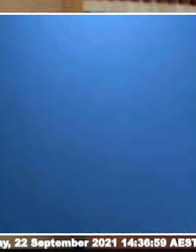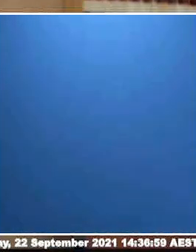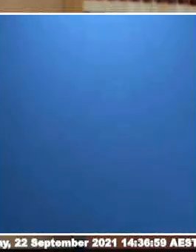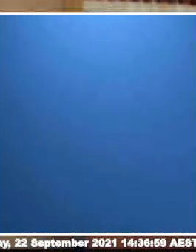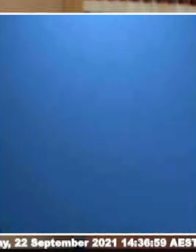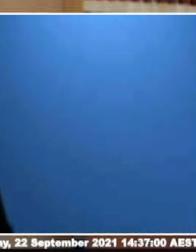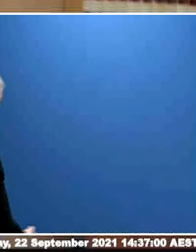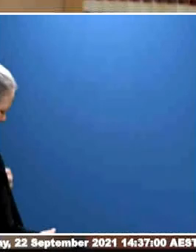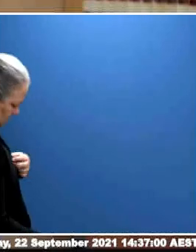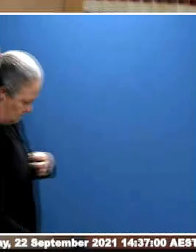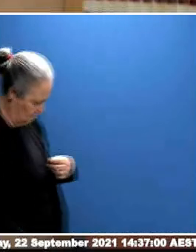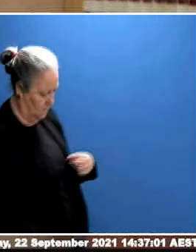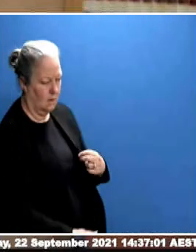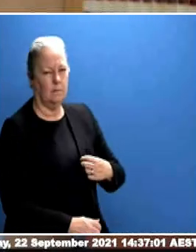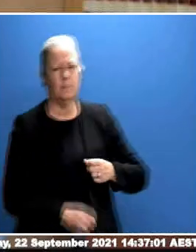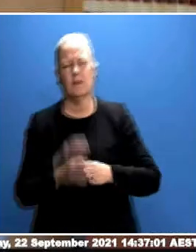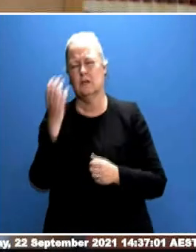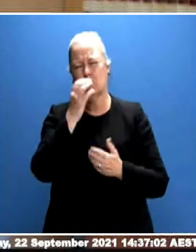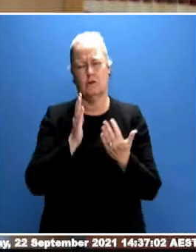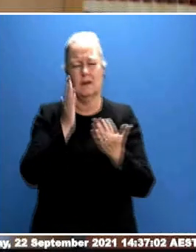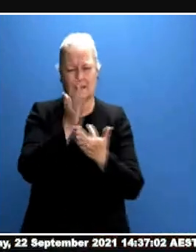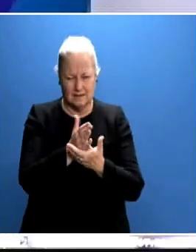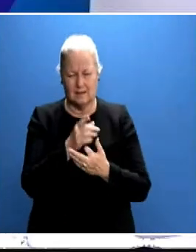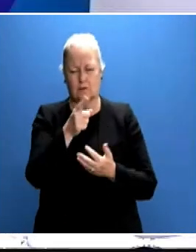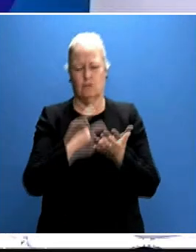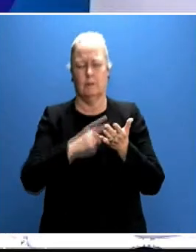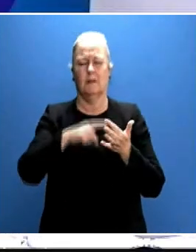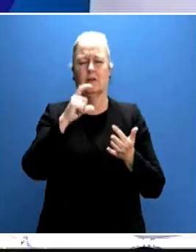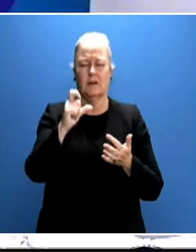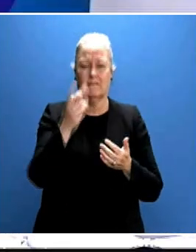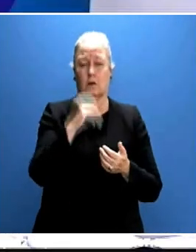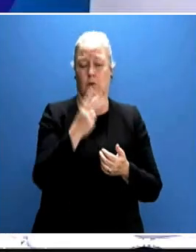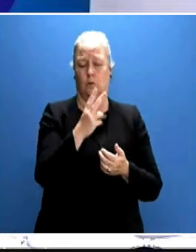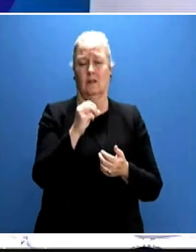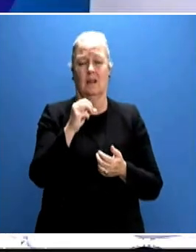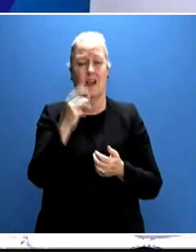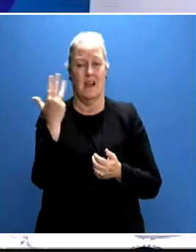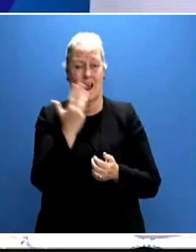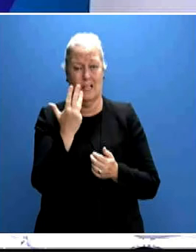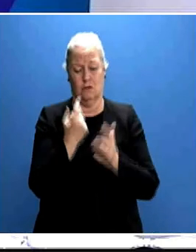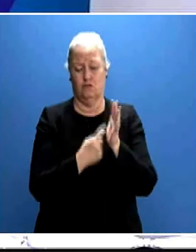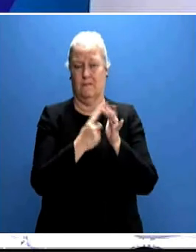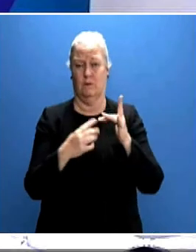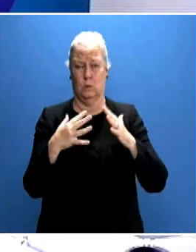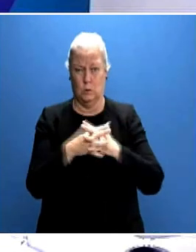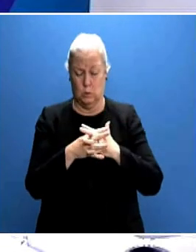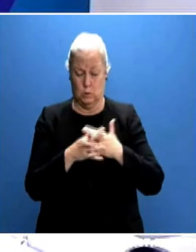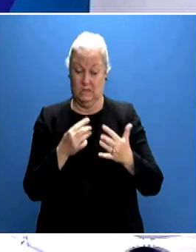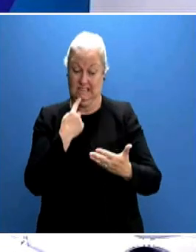Recommendation 1 of the 2019 Review recommended, if not already undertaken,